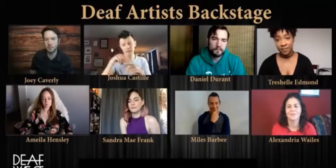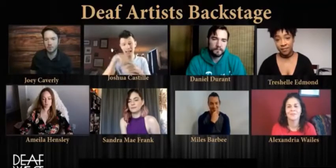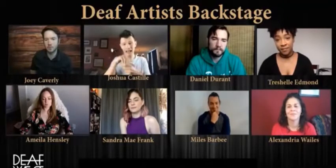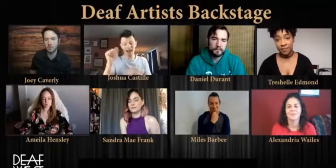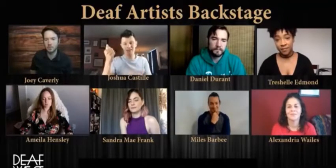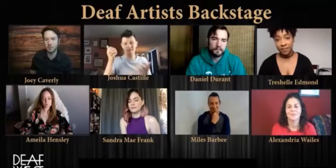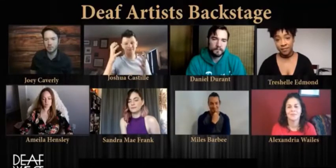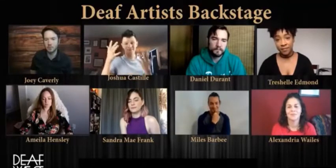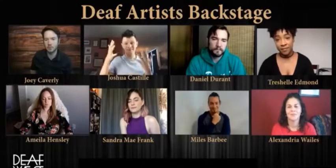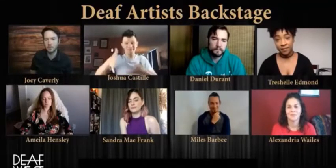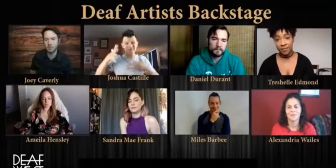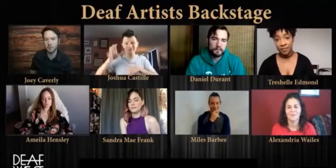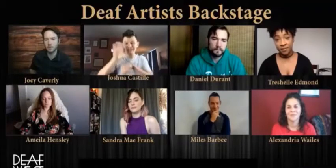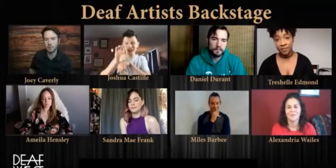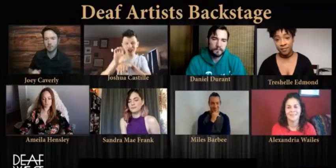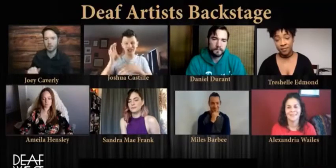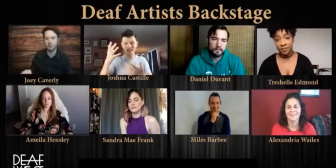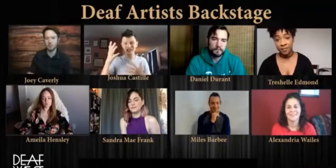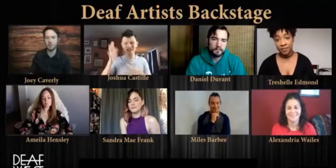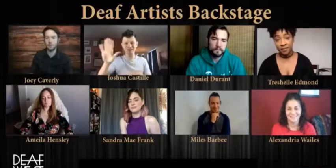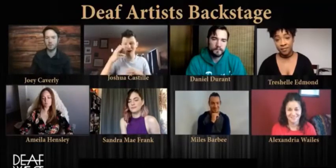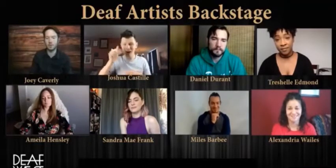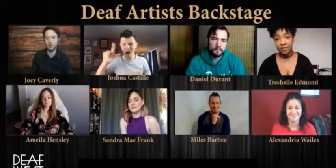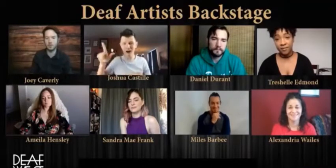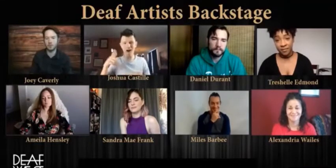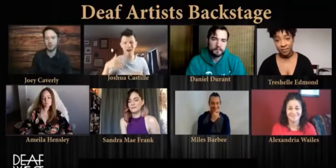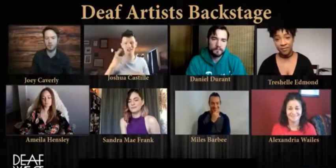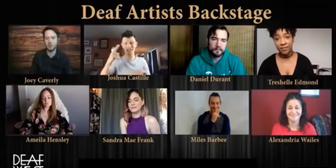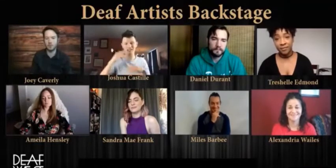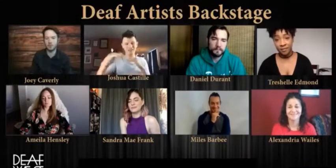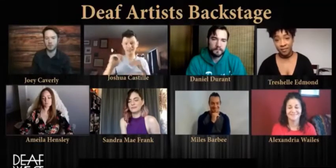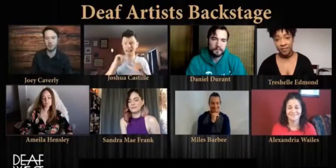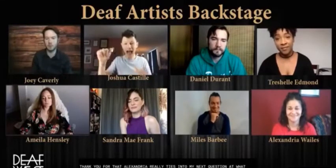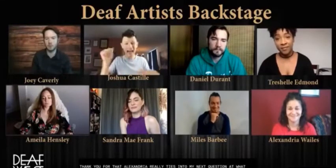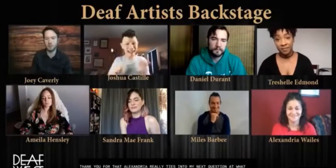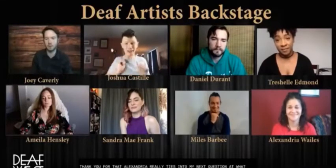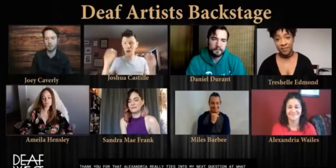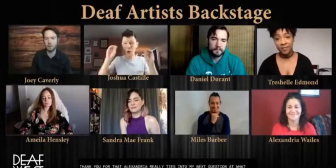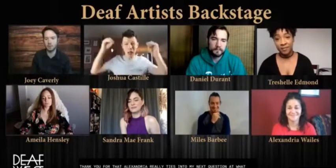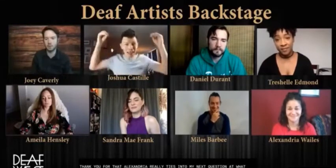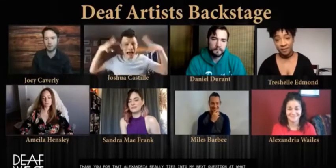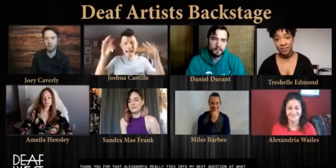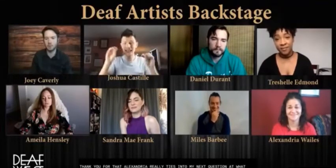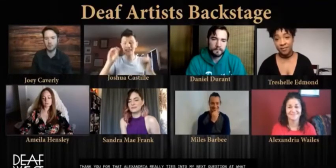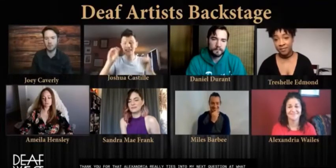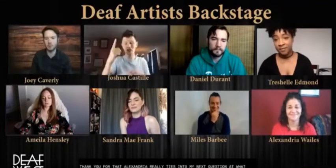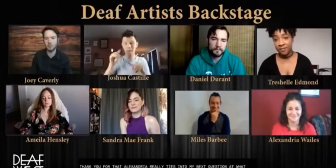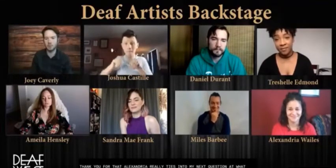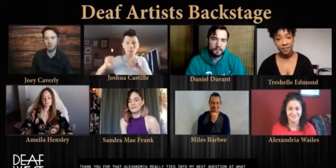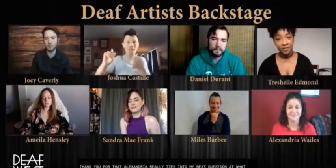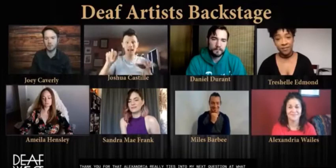until September in a church hall. Was not a theater space.